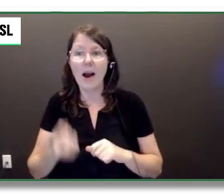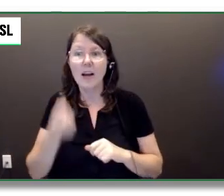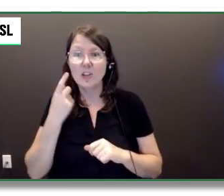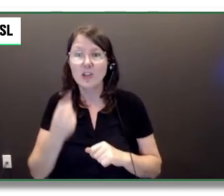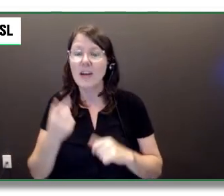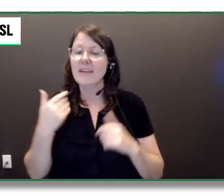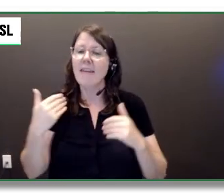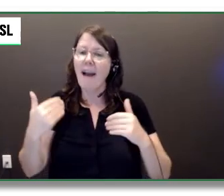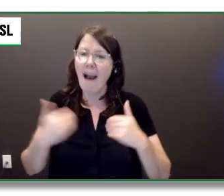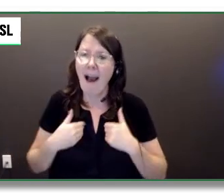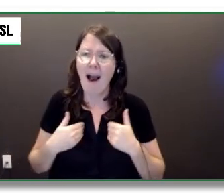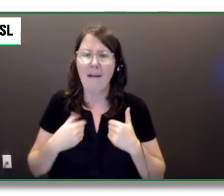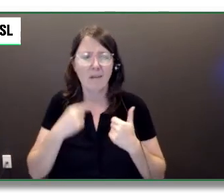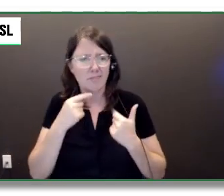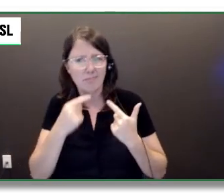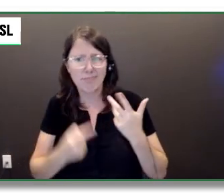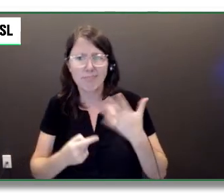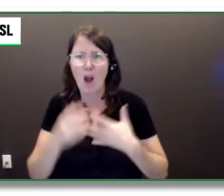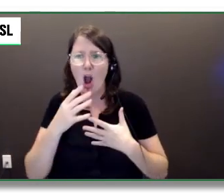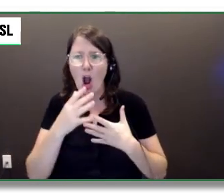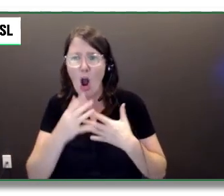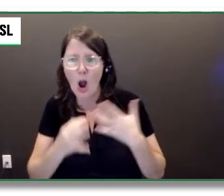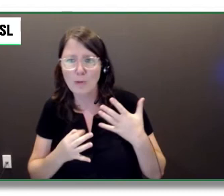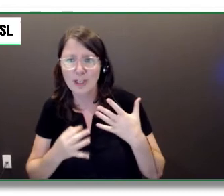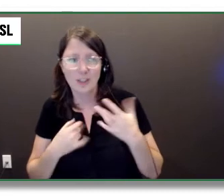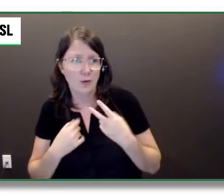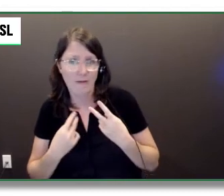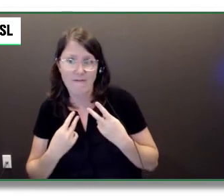you will join me in prioritizing disabled folks who are homebound and who